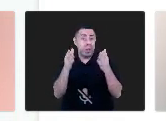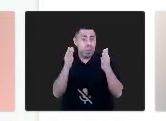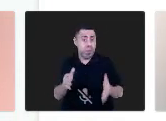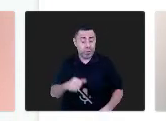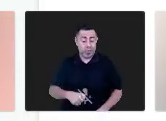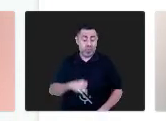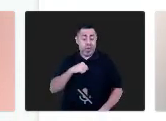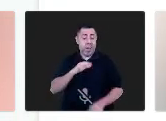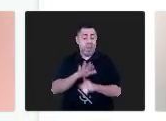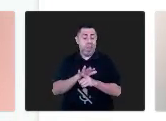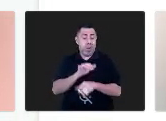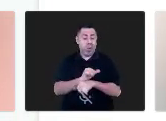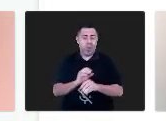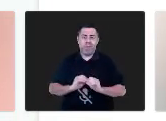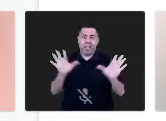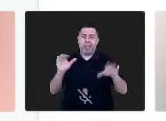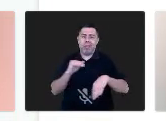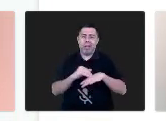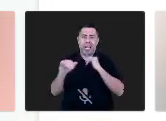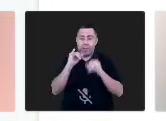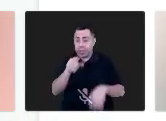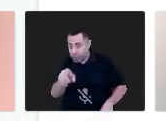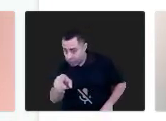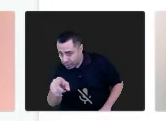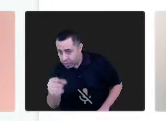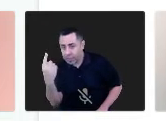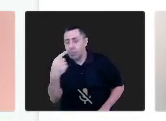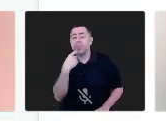sometimes you don't realize something is a win yes that's really important we often downplay our wins